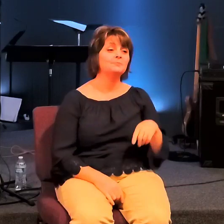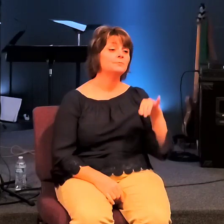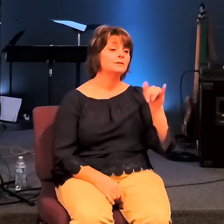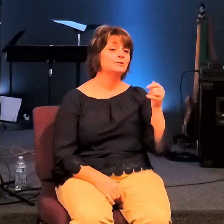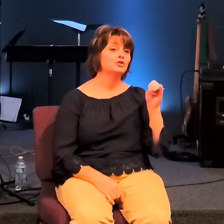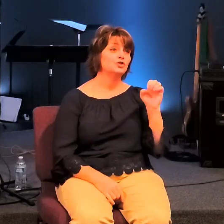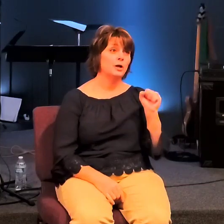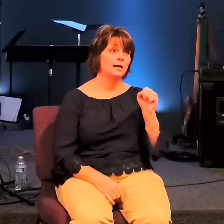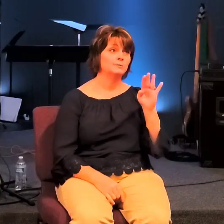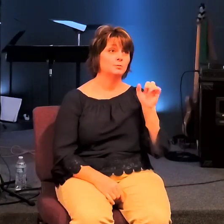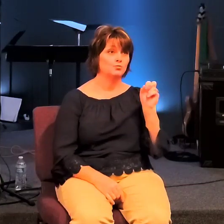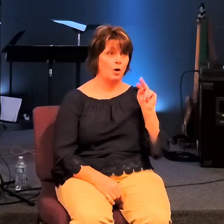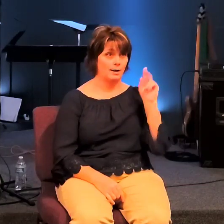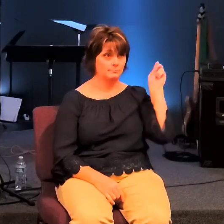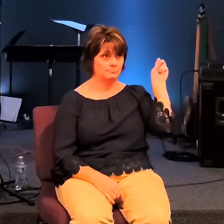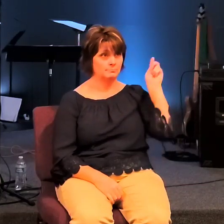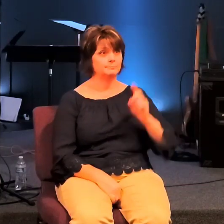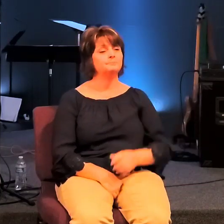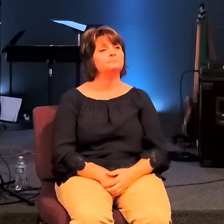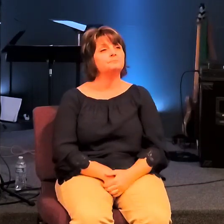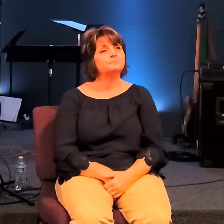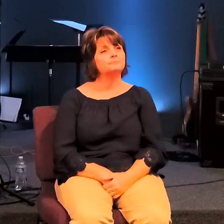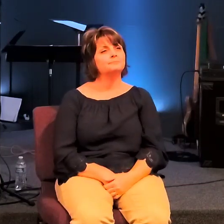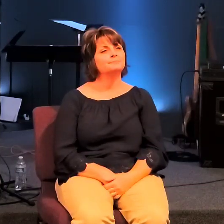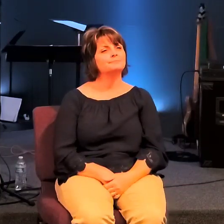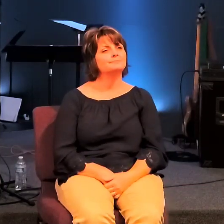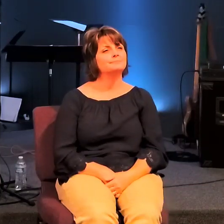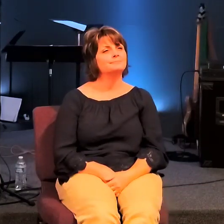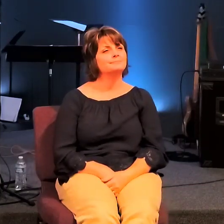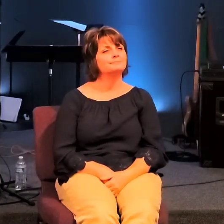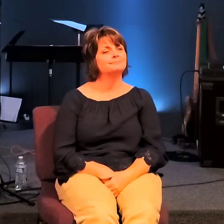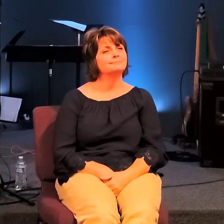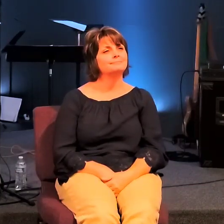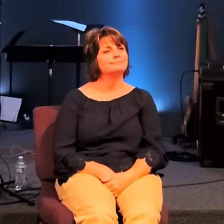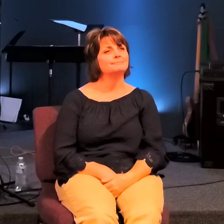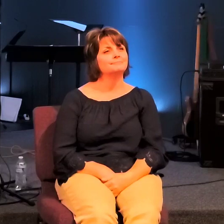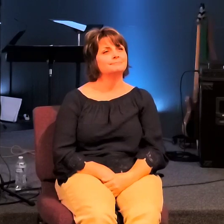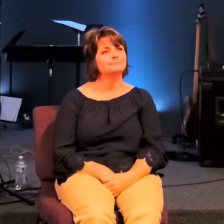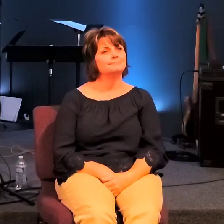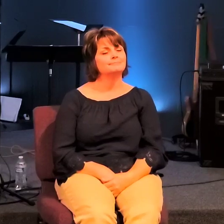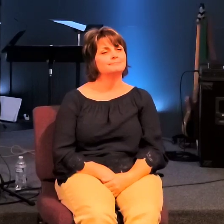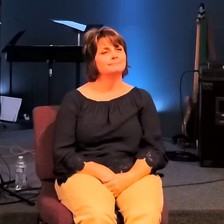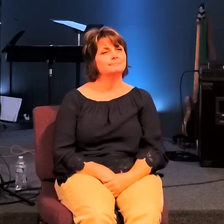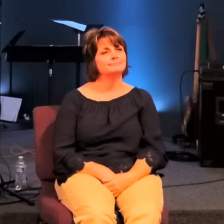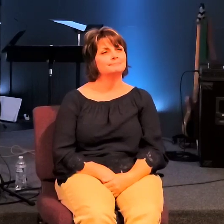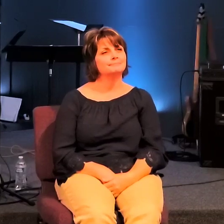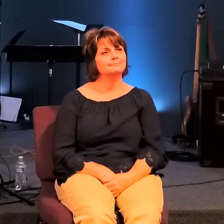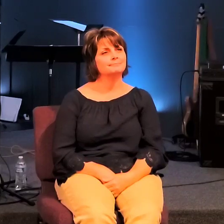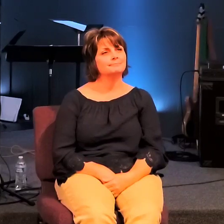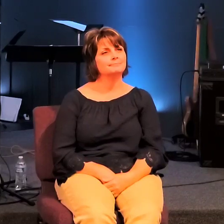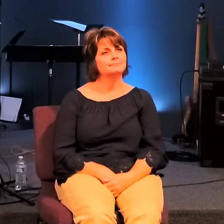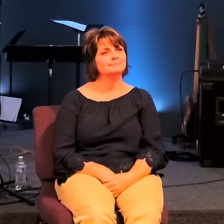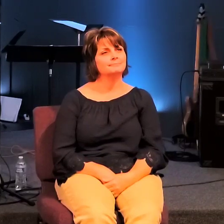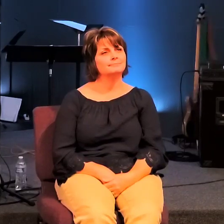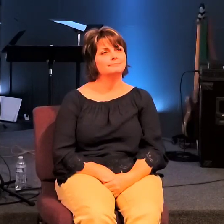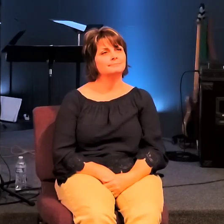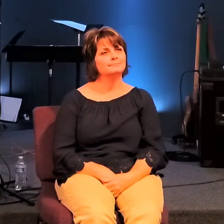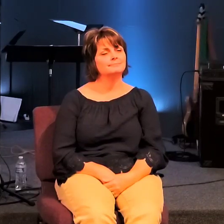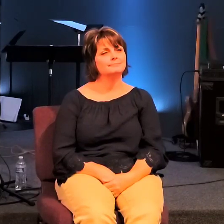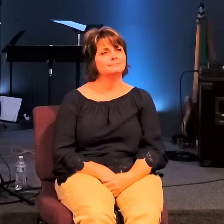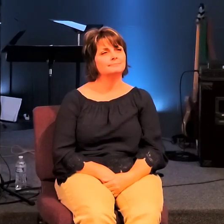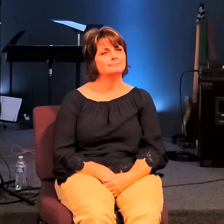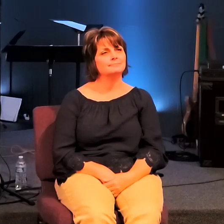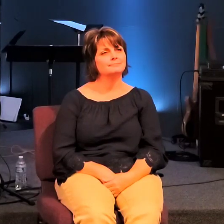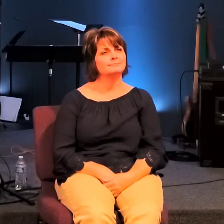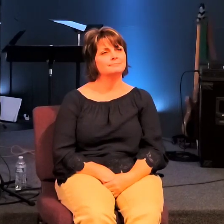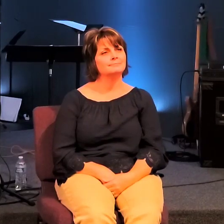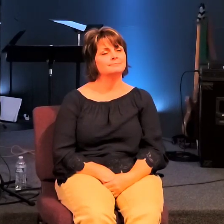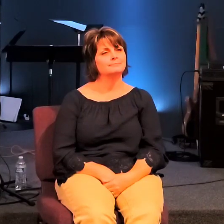author of the Good and Beautiful God effective Solitude is intentional time alone with ourselves